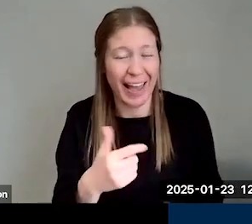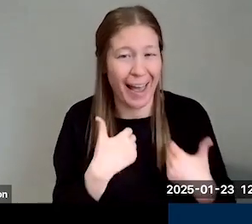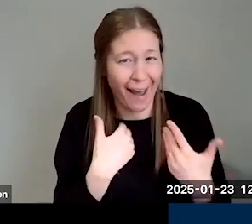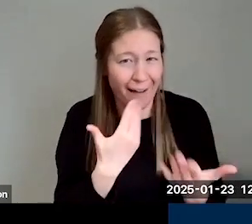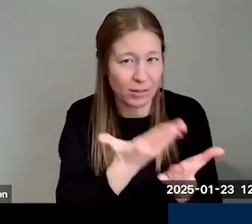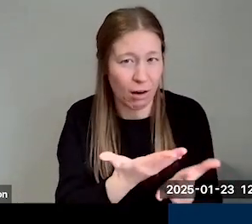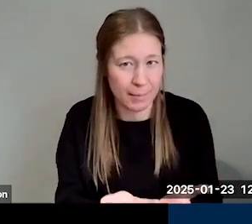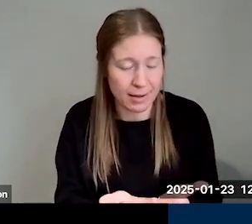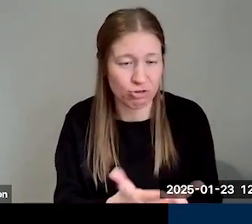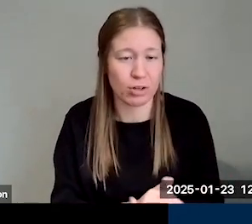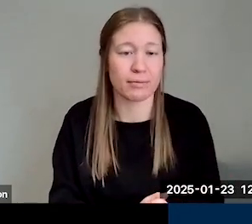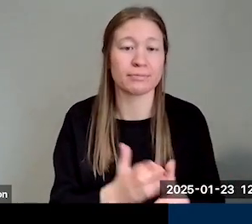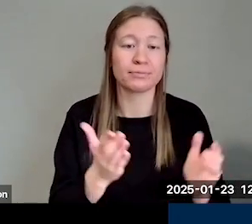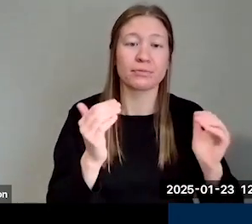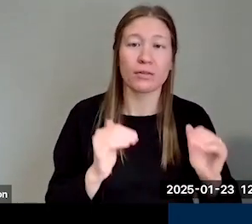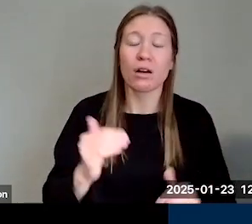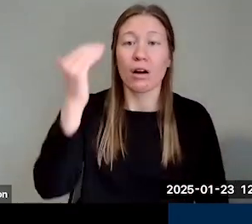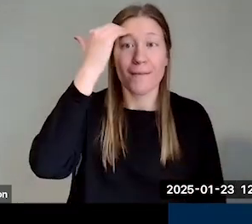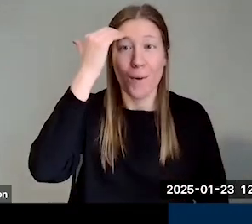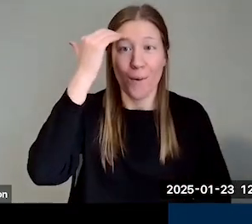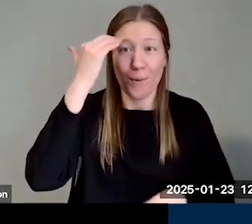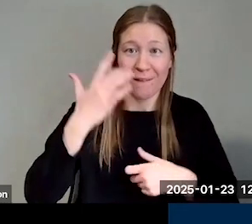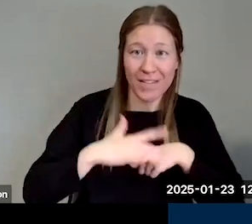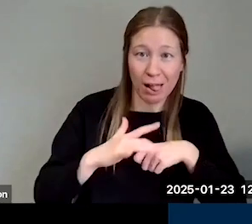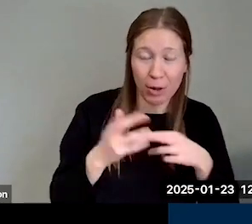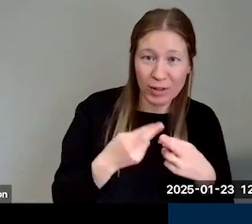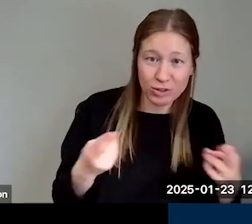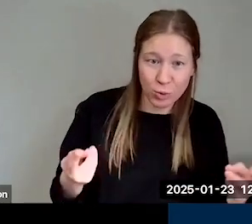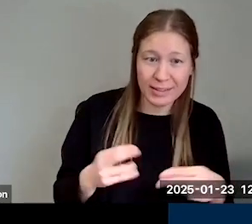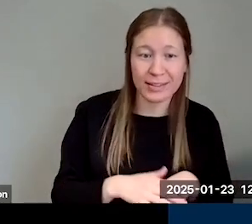Know about available resources, disclose and request accommodations